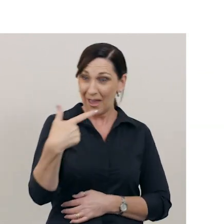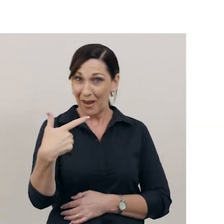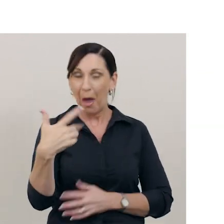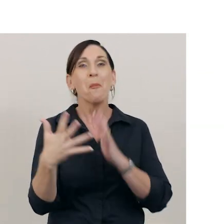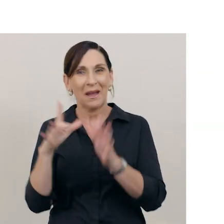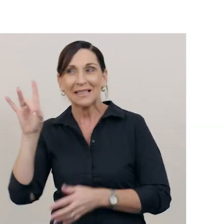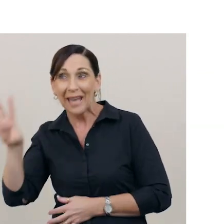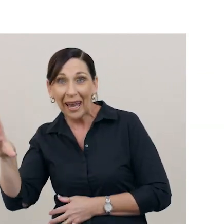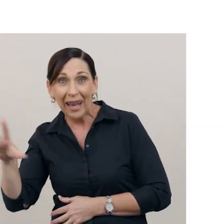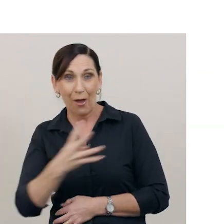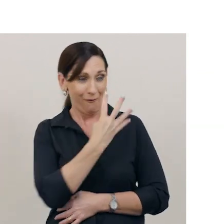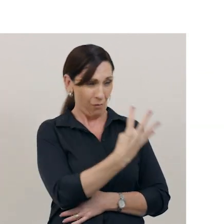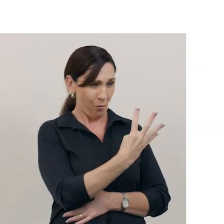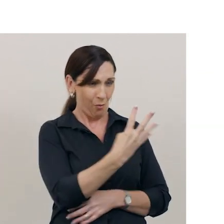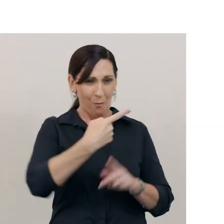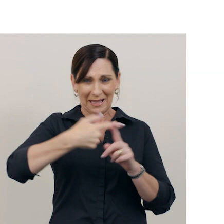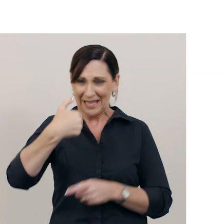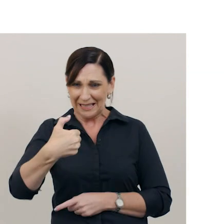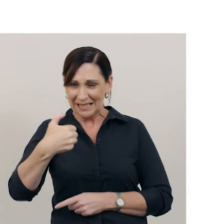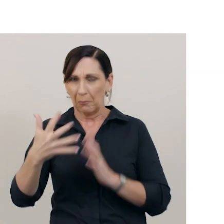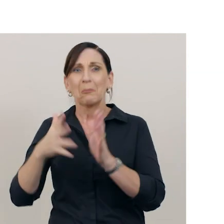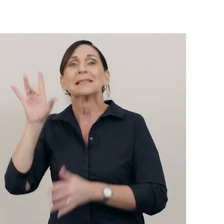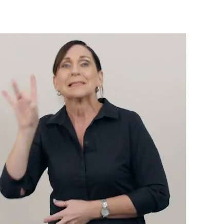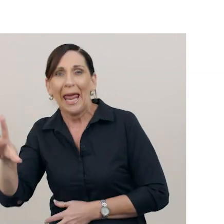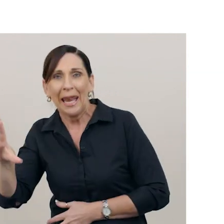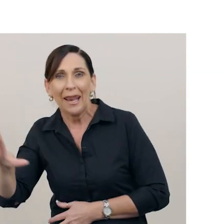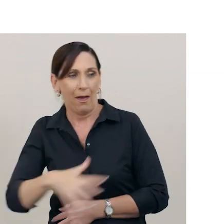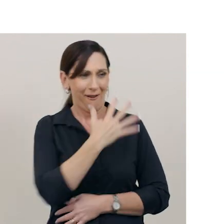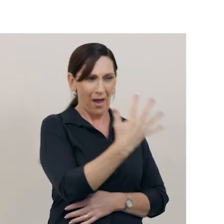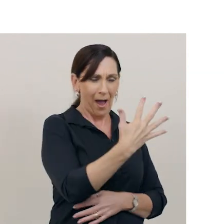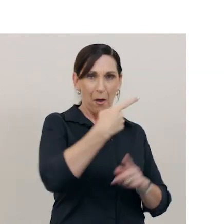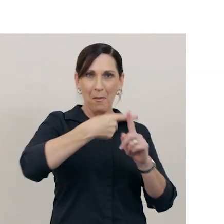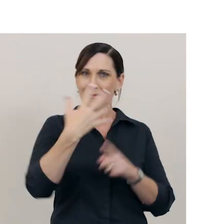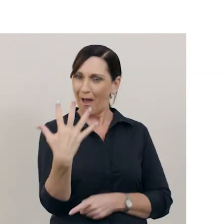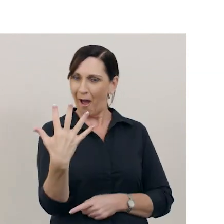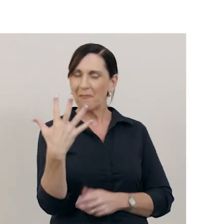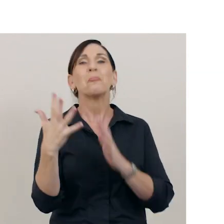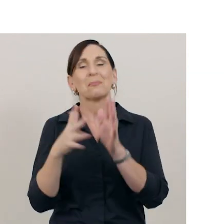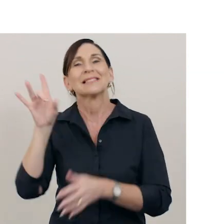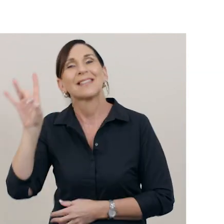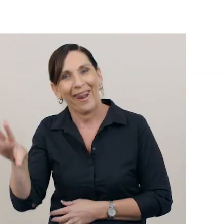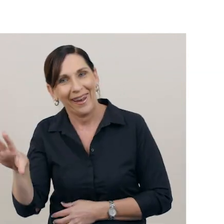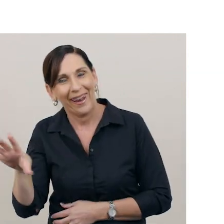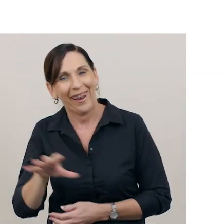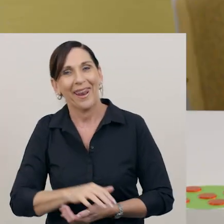4 and 6, that makes 10. And 5 and 5, that makes 10.